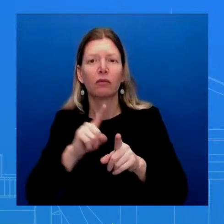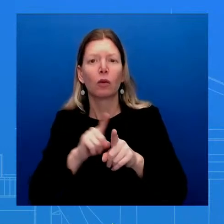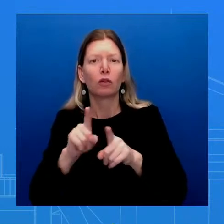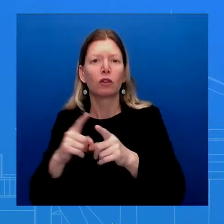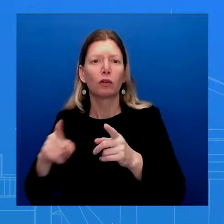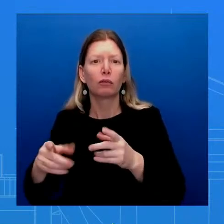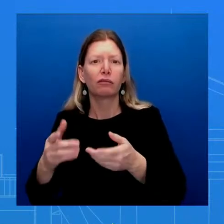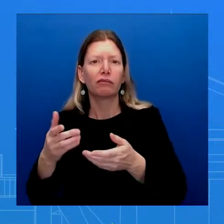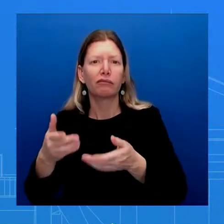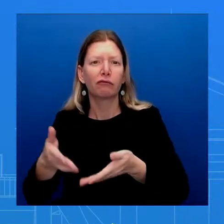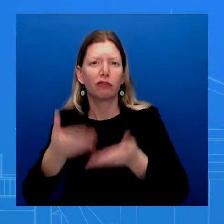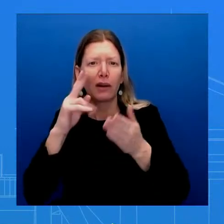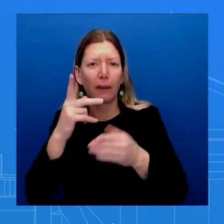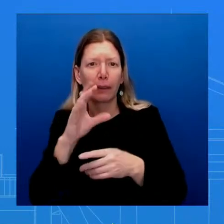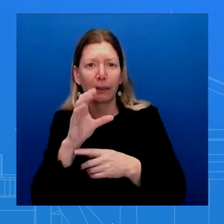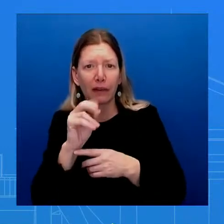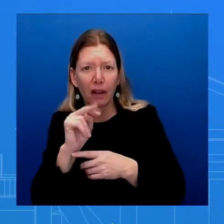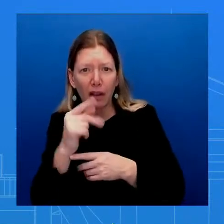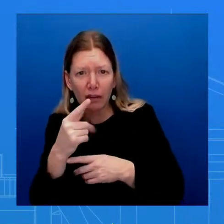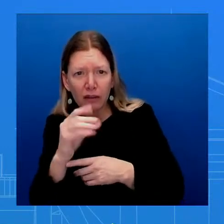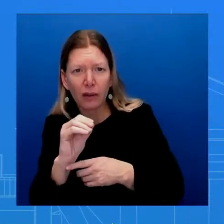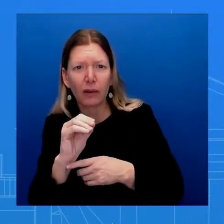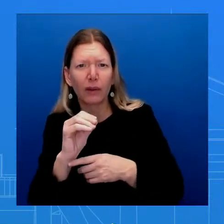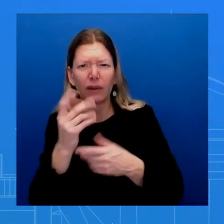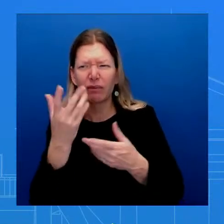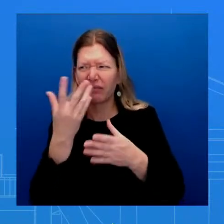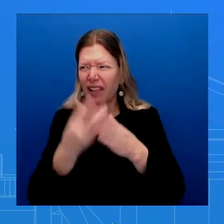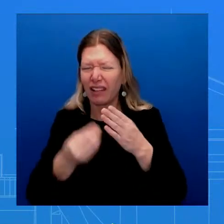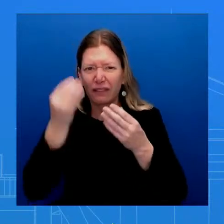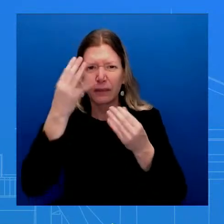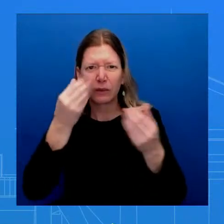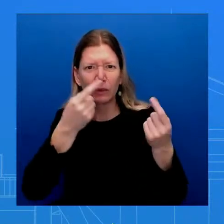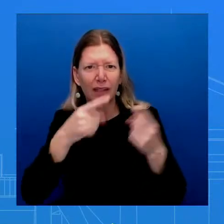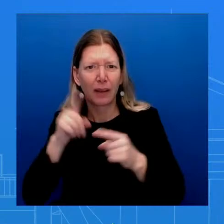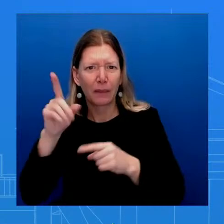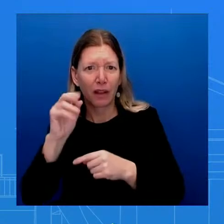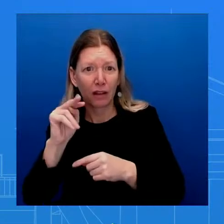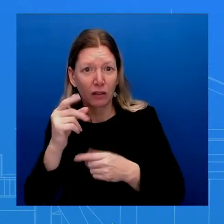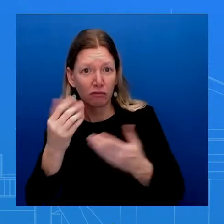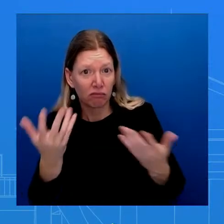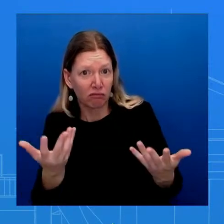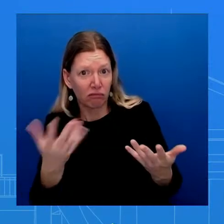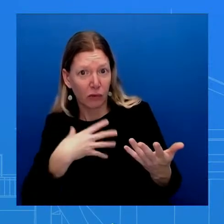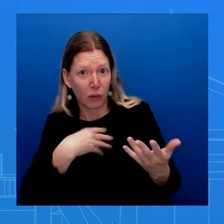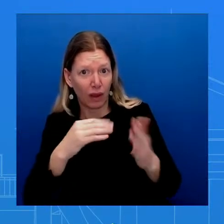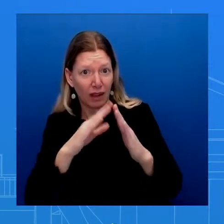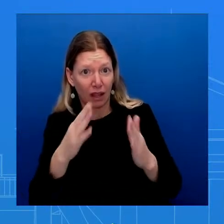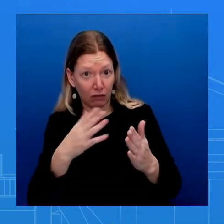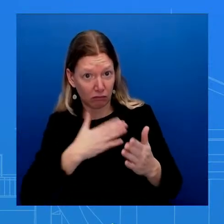Is the White House amenable to sitting down with Stevie Wonder, who has met with presidents throughout history,